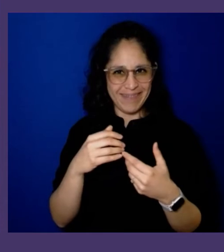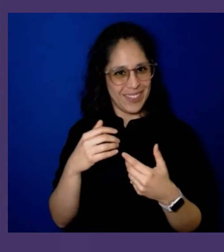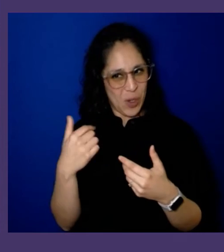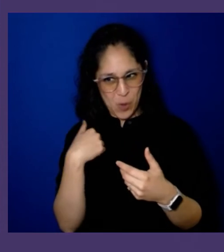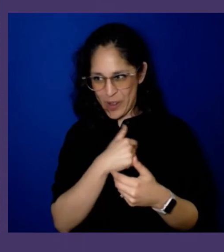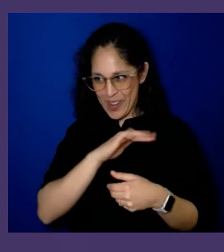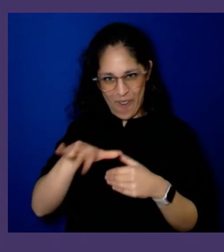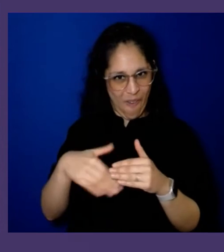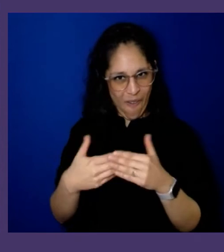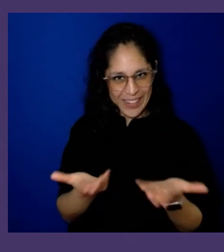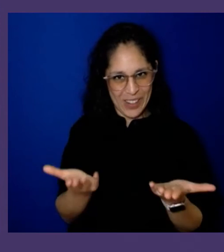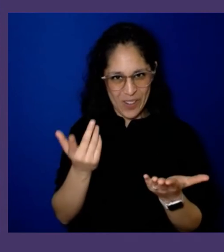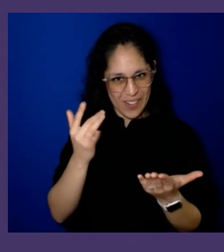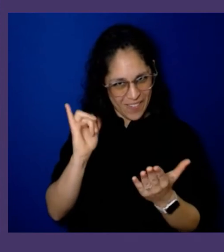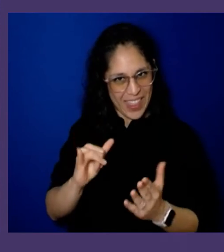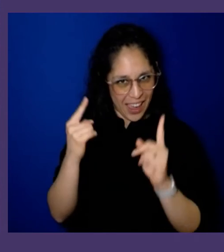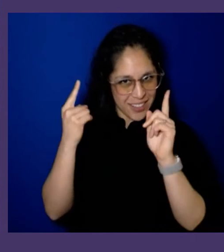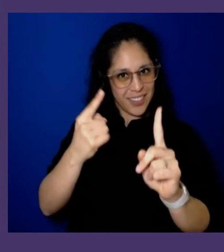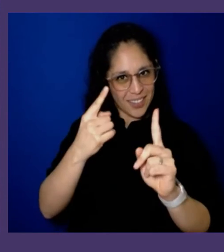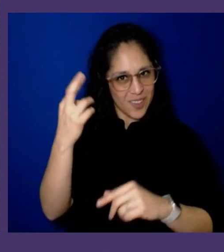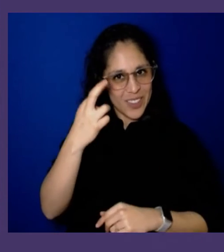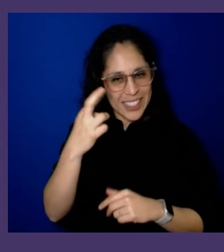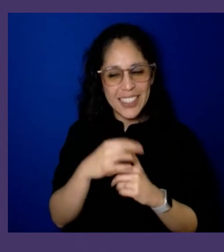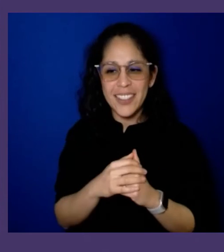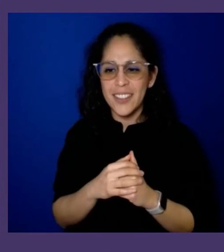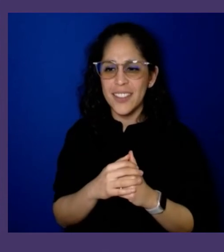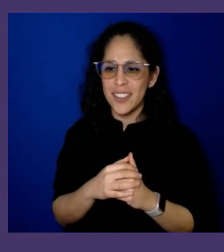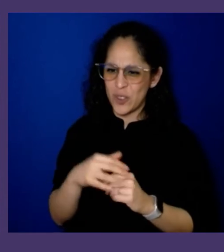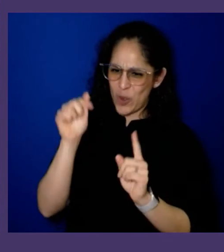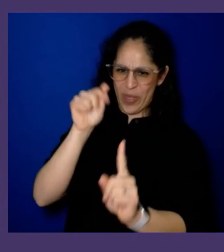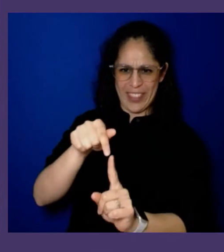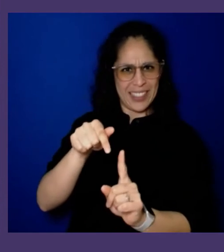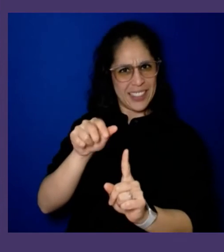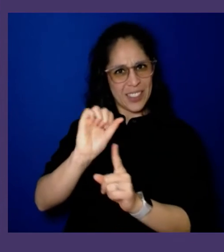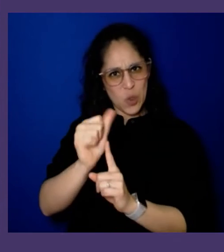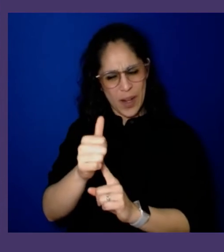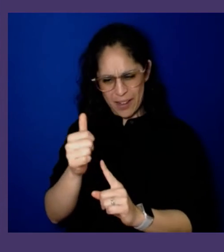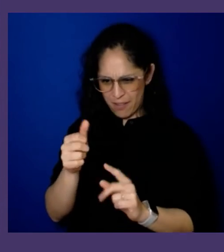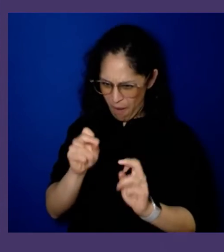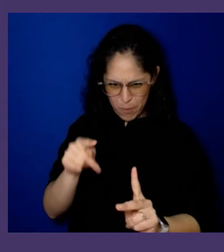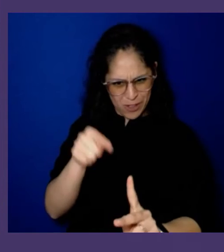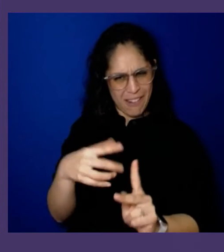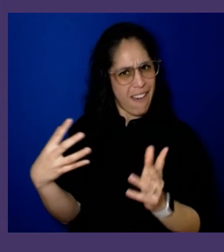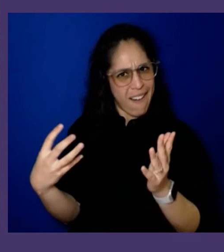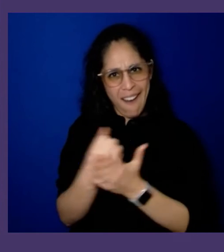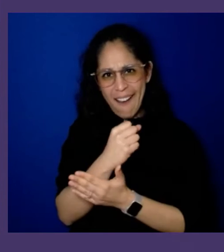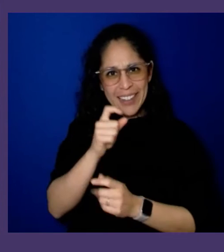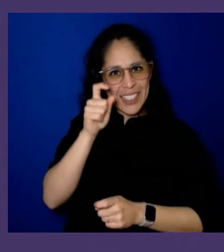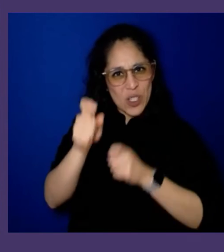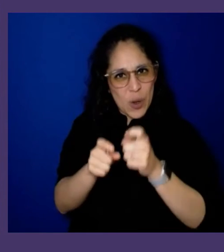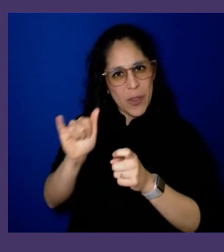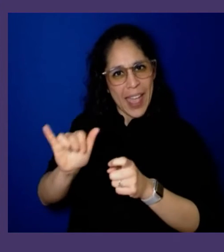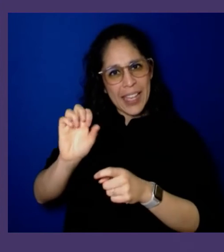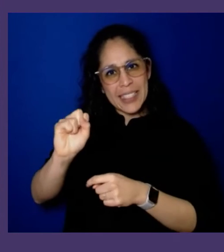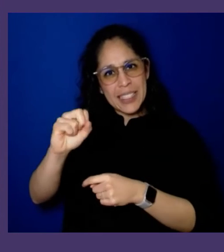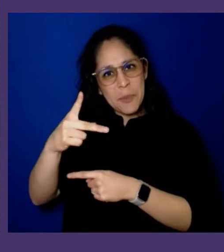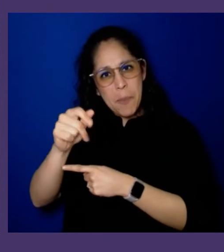I thought this was a good opportunity to contribute in that space beyond just the projects